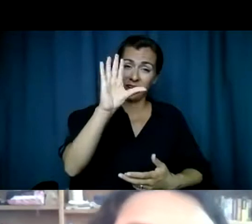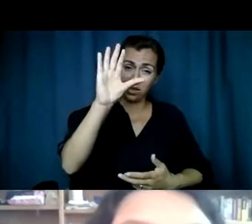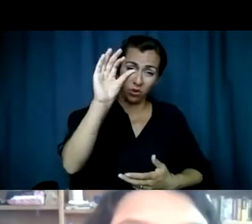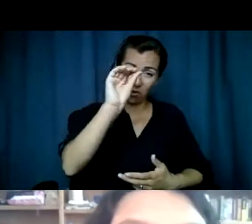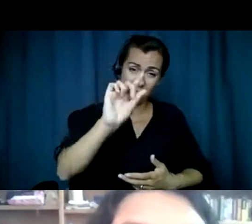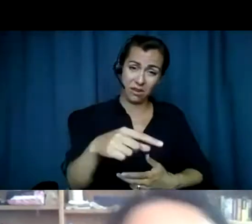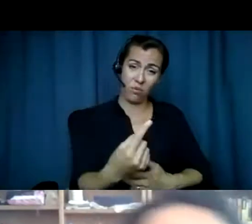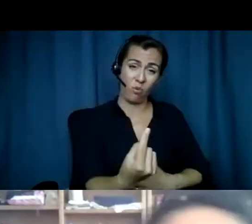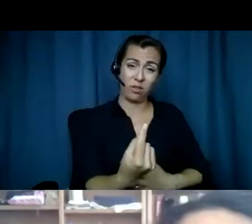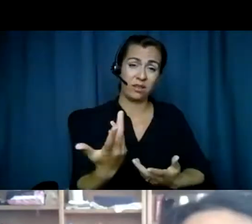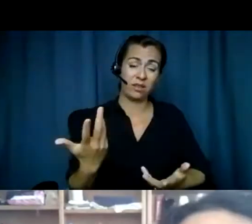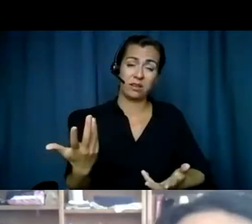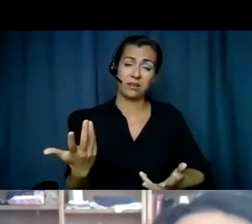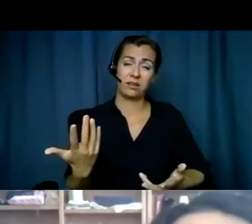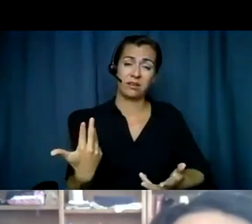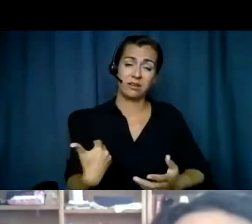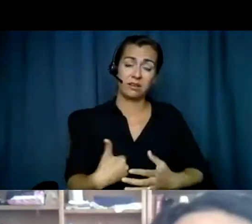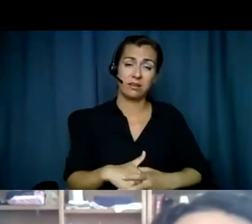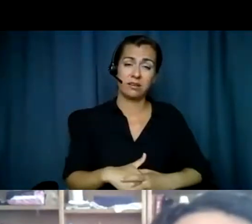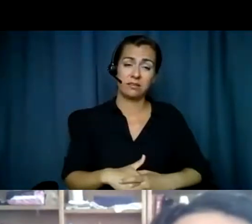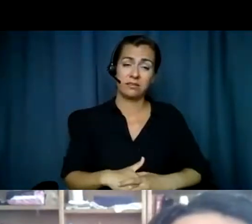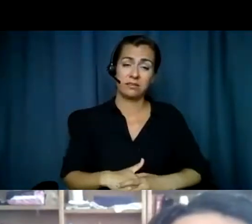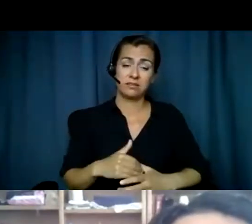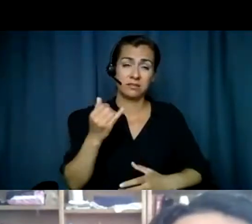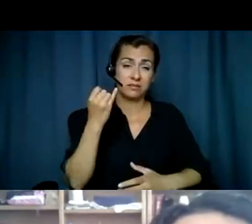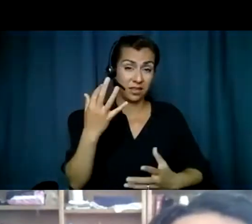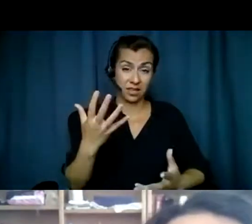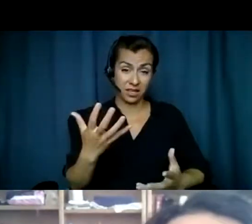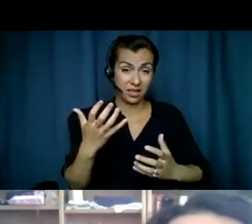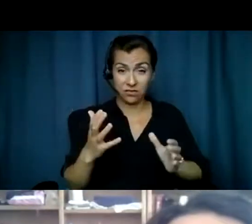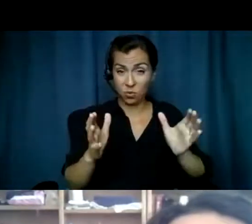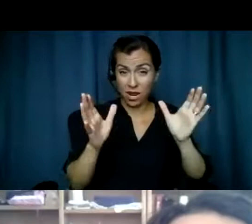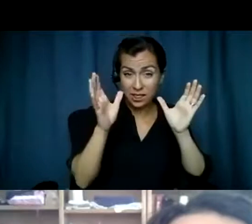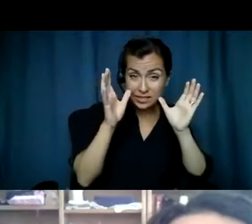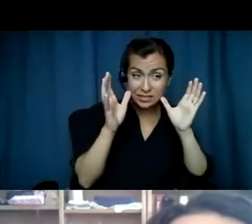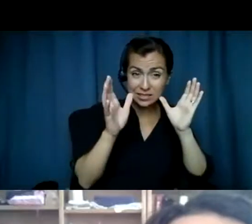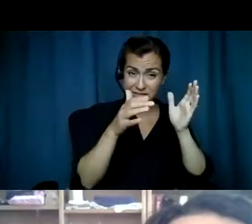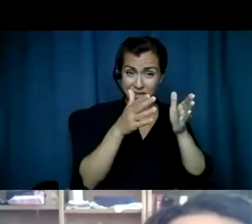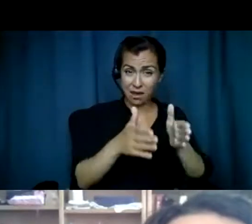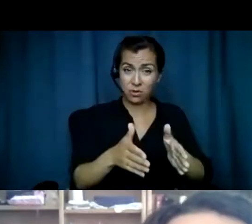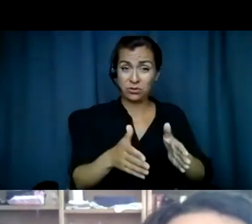in the chat, for anyone, do you